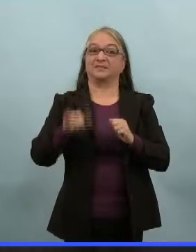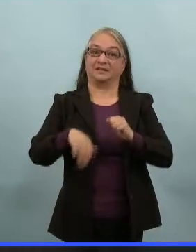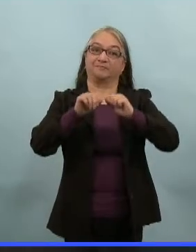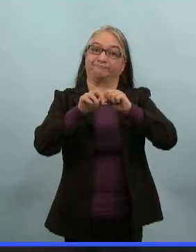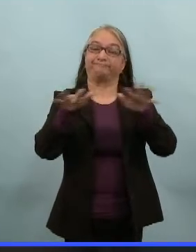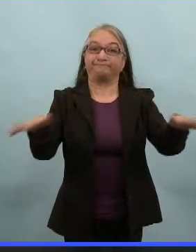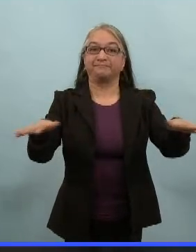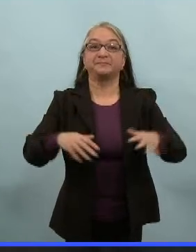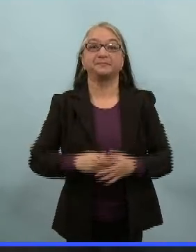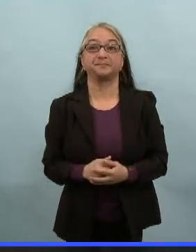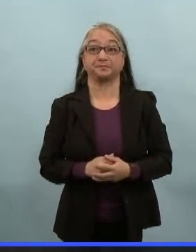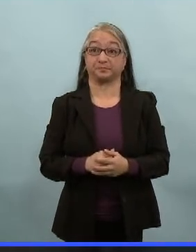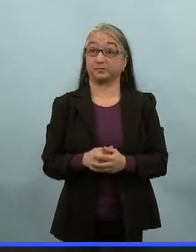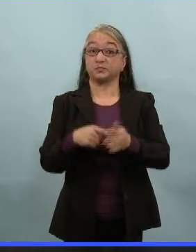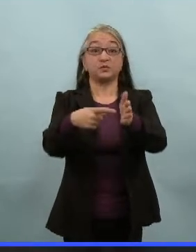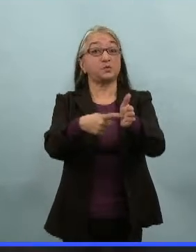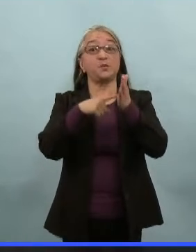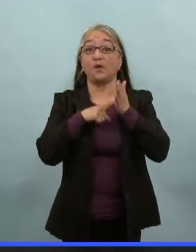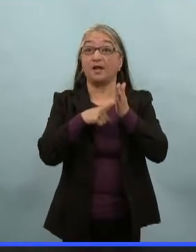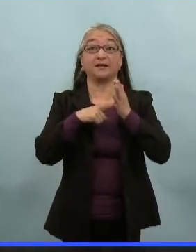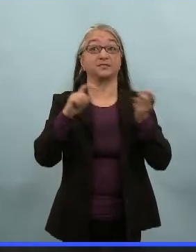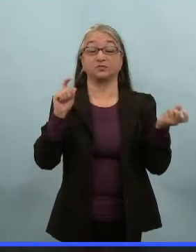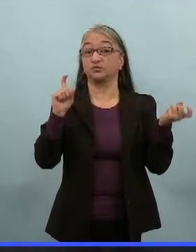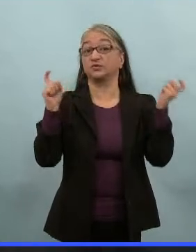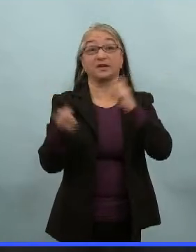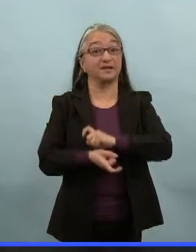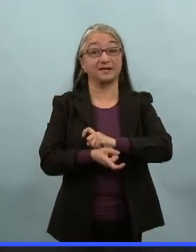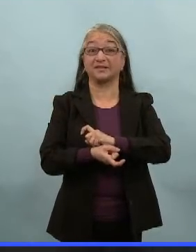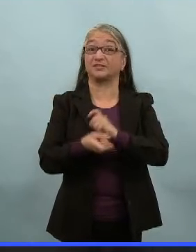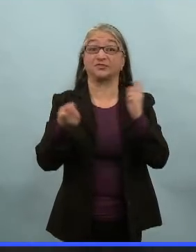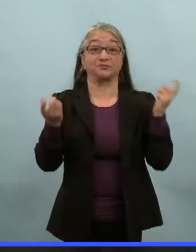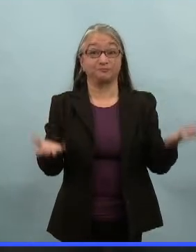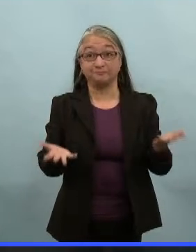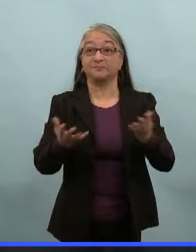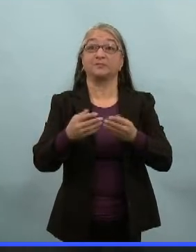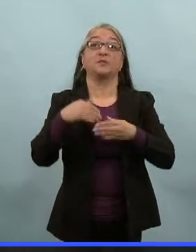and shift and that is exactly what we are doing and that's something we've done since the start of